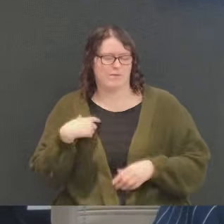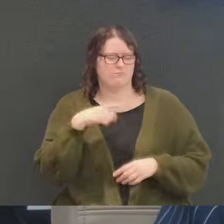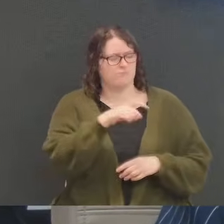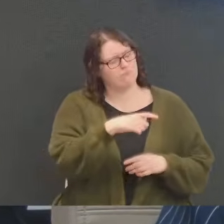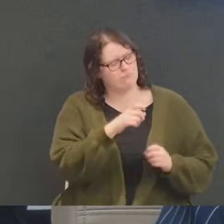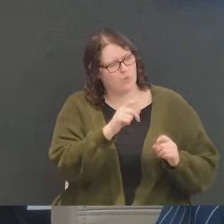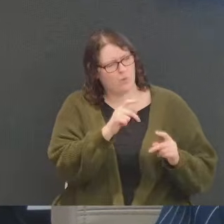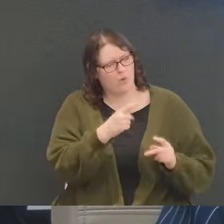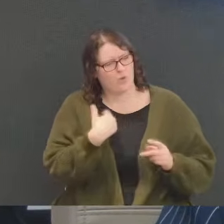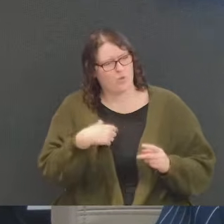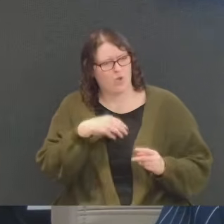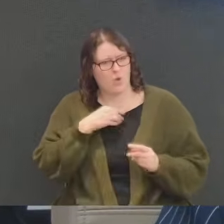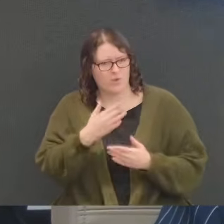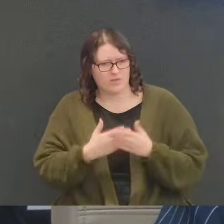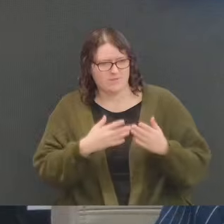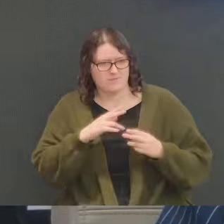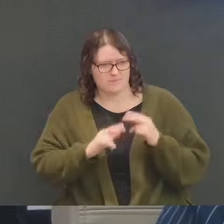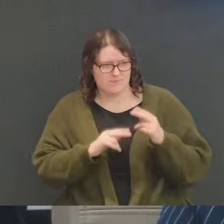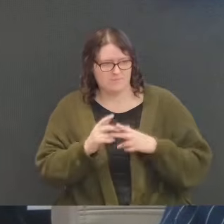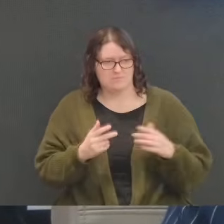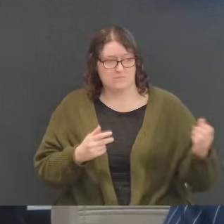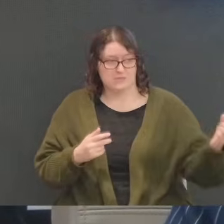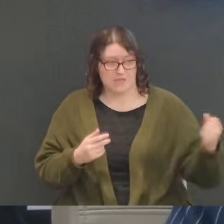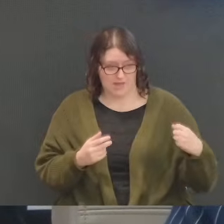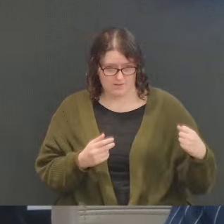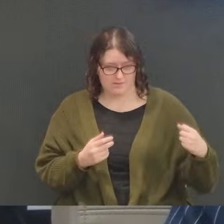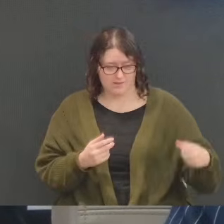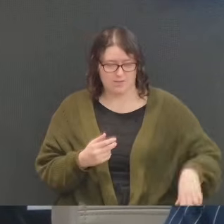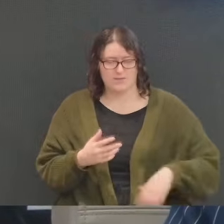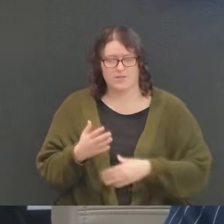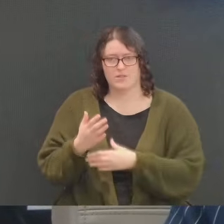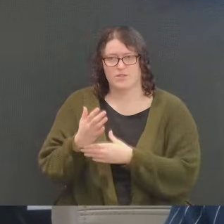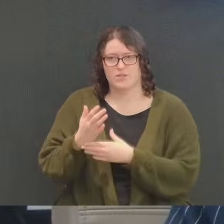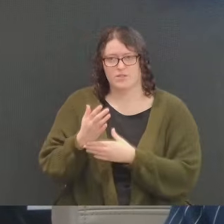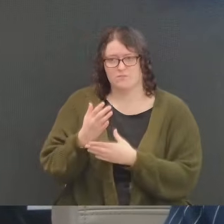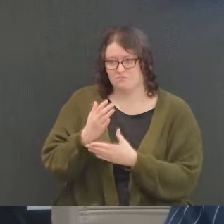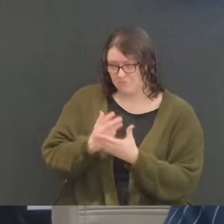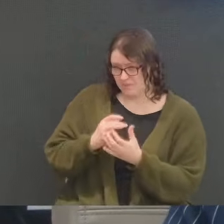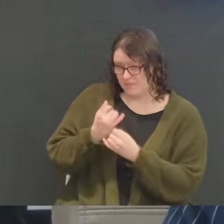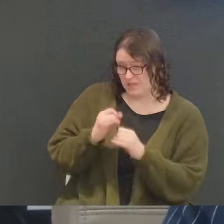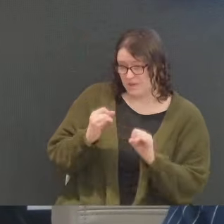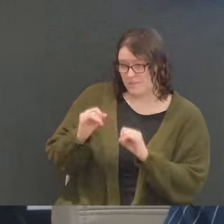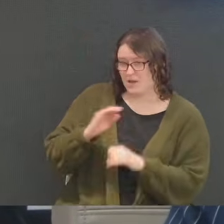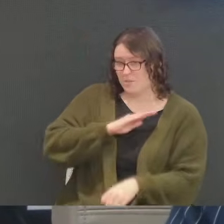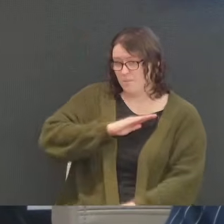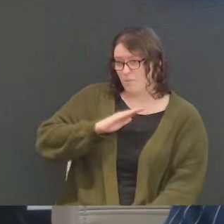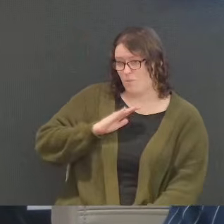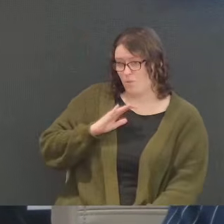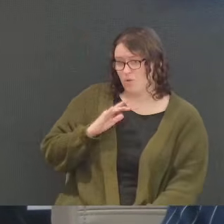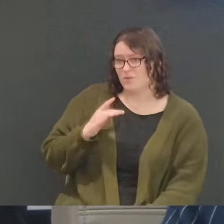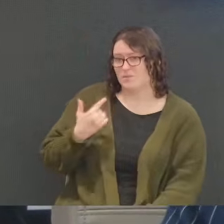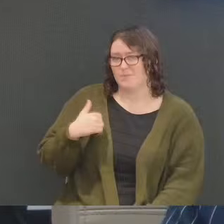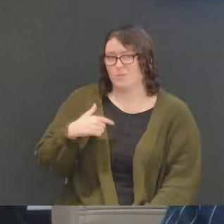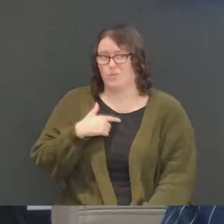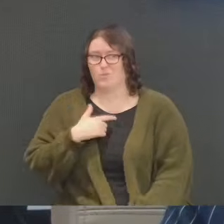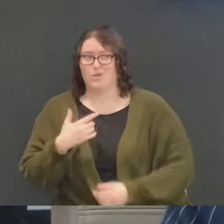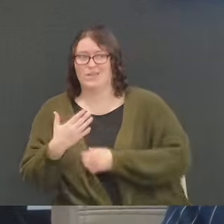we own some buildings." He says, "Yes, there's some independent boards, but we as a county own